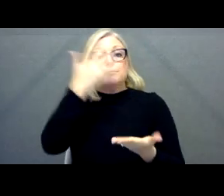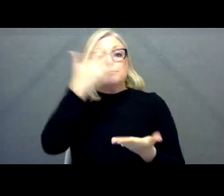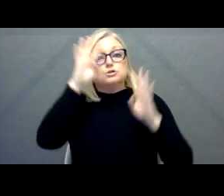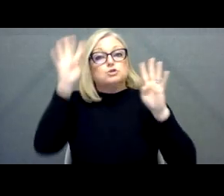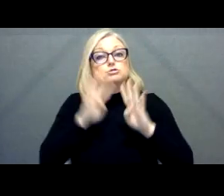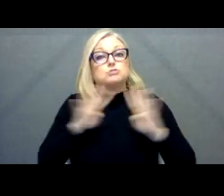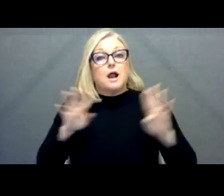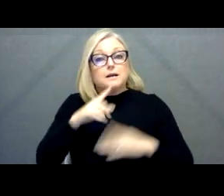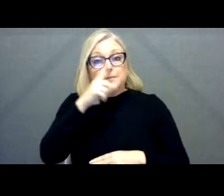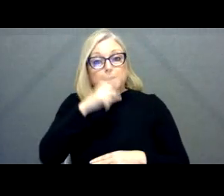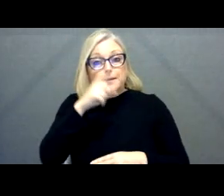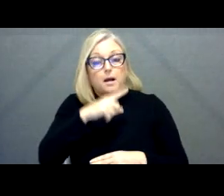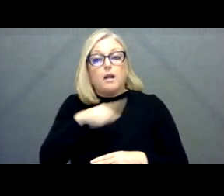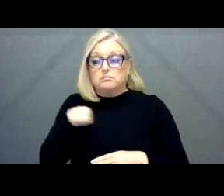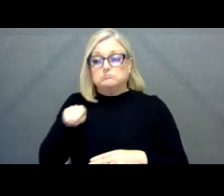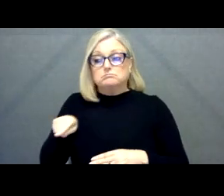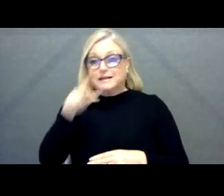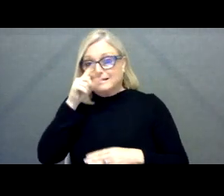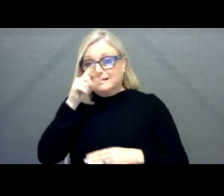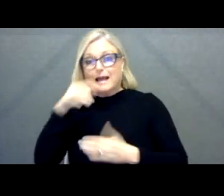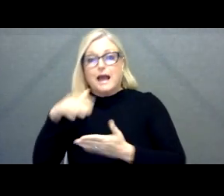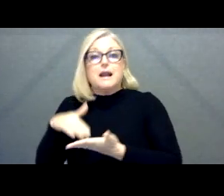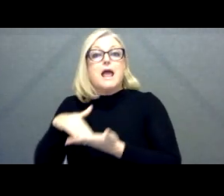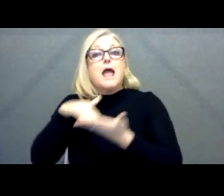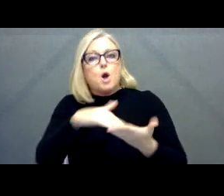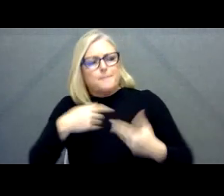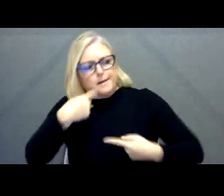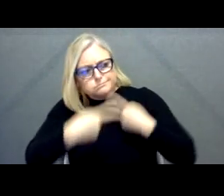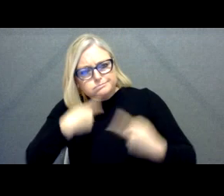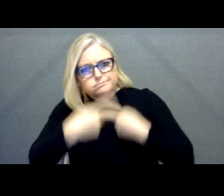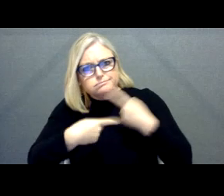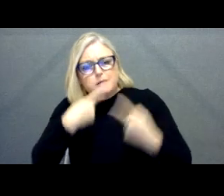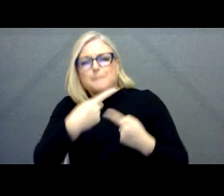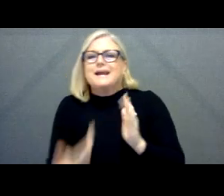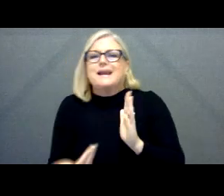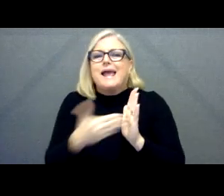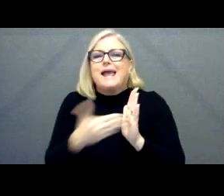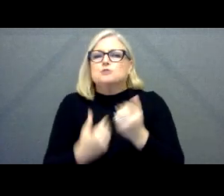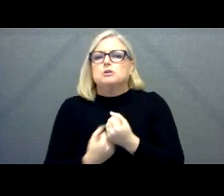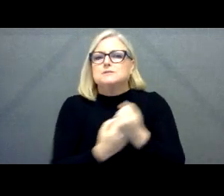or offenders um to access the program and have that additional support uh to assist them not only